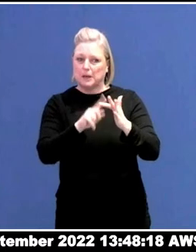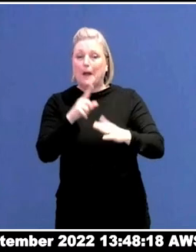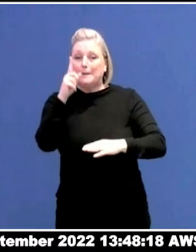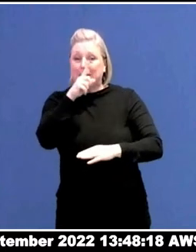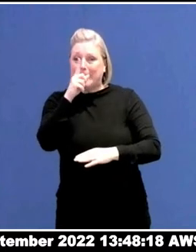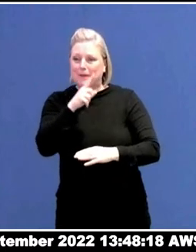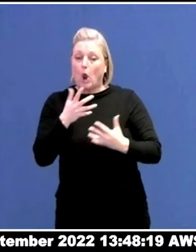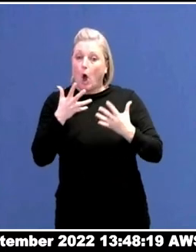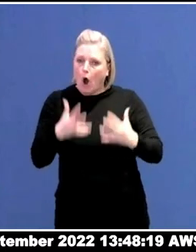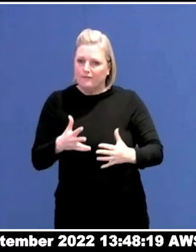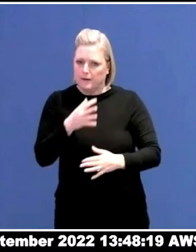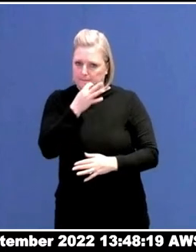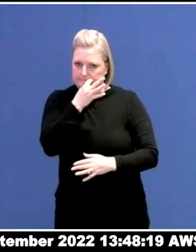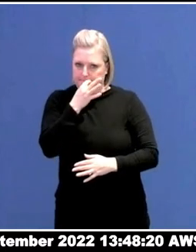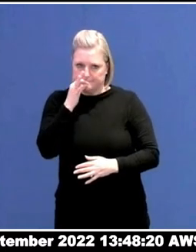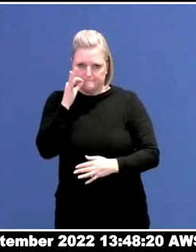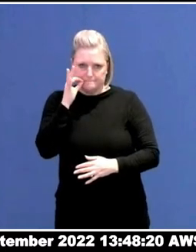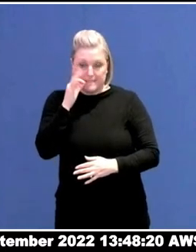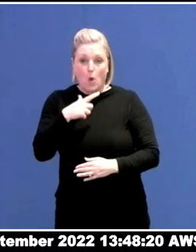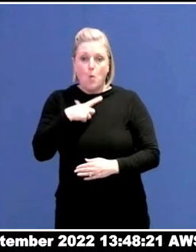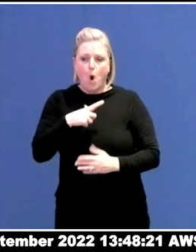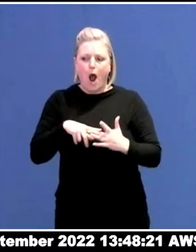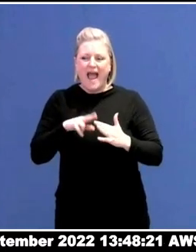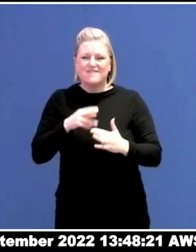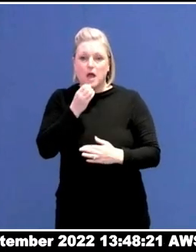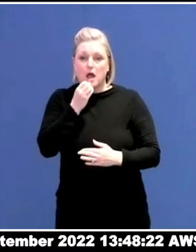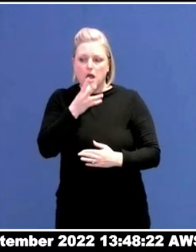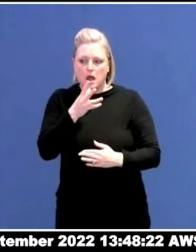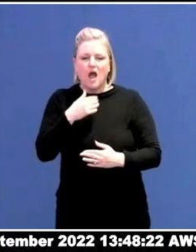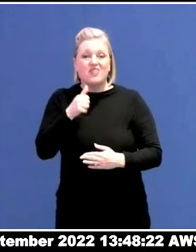they say they have some type of disability, and that's the concern.